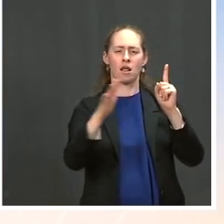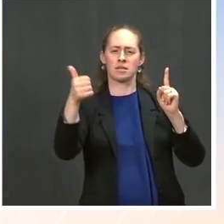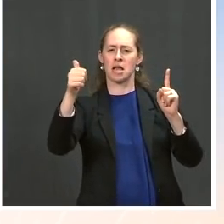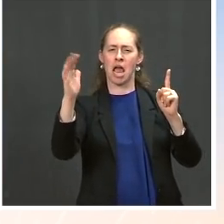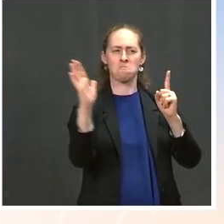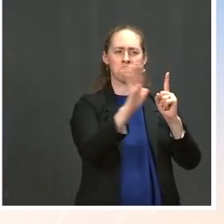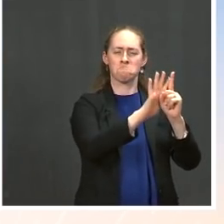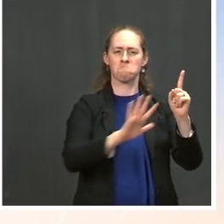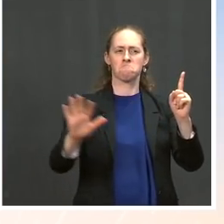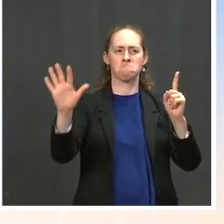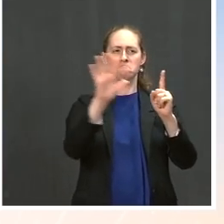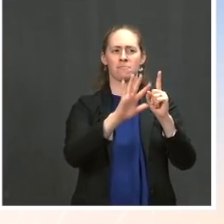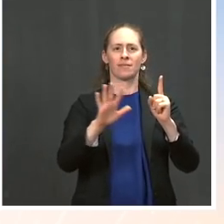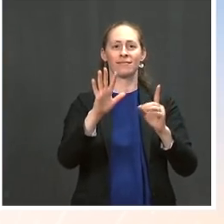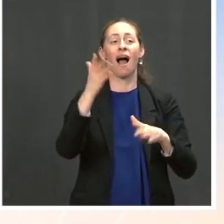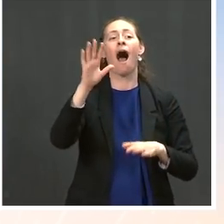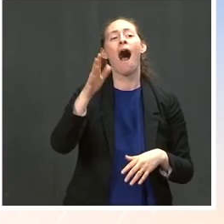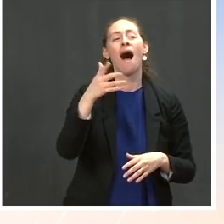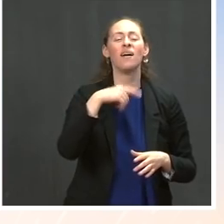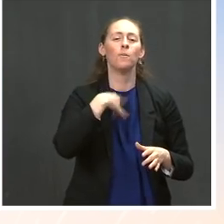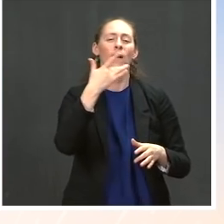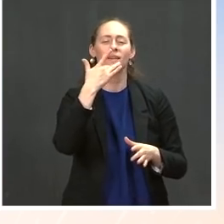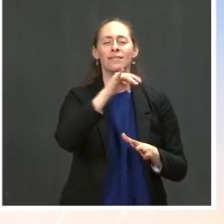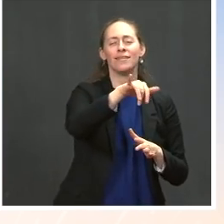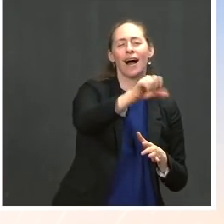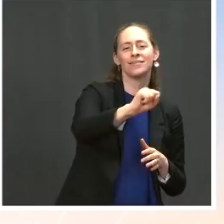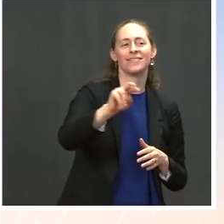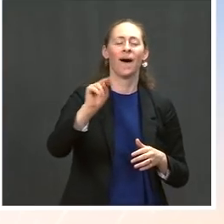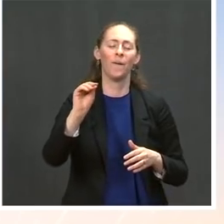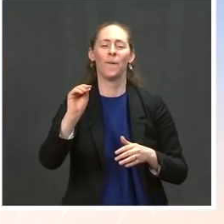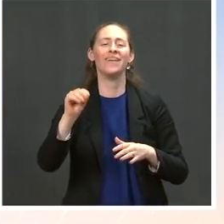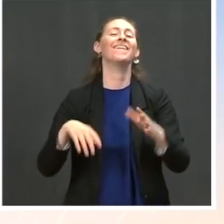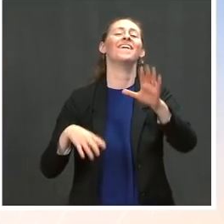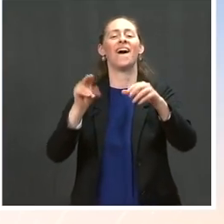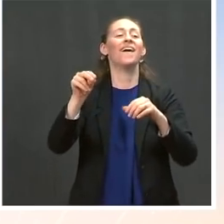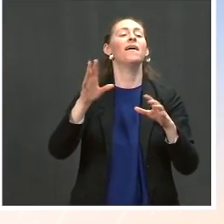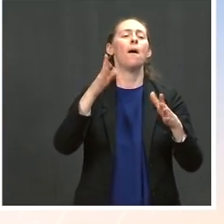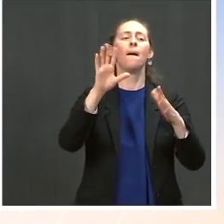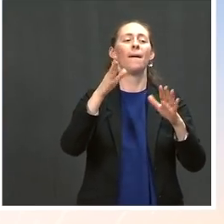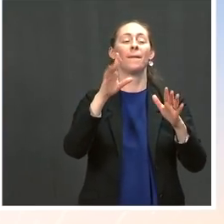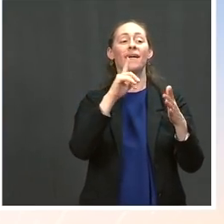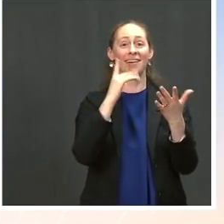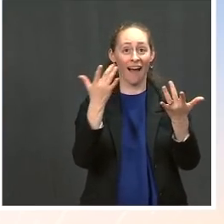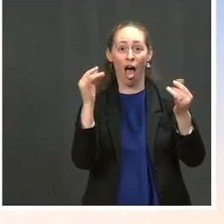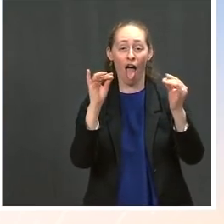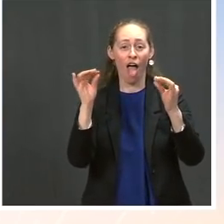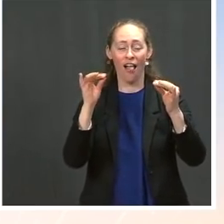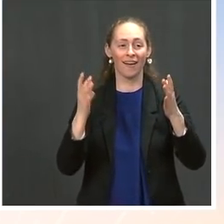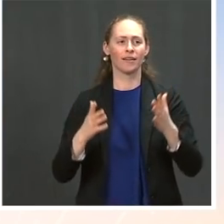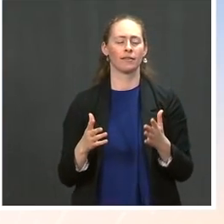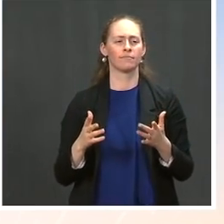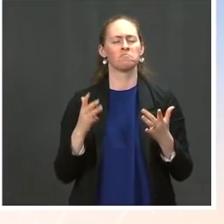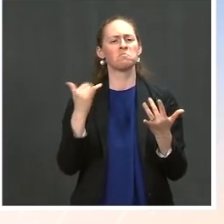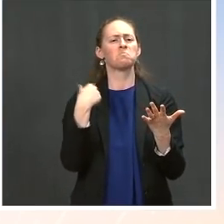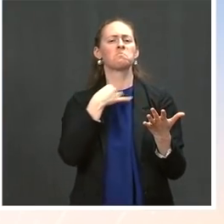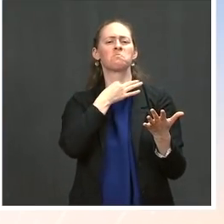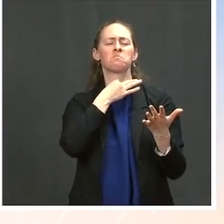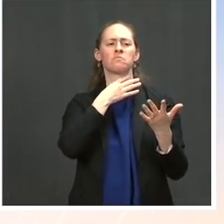The Press: I know. Well, this is a 1-to-10, so -- >> Ms. Psaki: Okay. The Press: -- you've 10 choices. Ms. Psaki: Go ahead. The Press: Does the President, who is an avowed bipartisan guy,